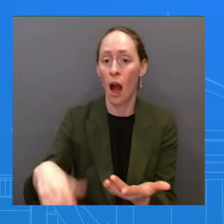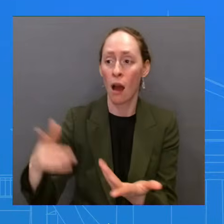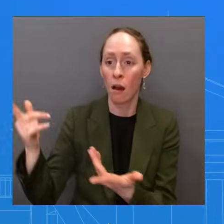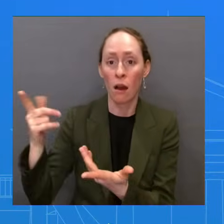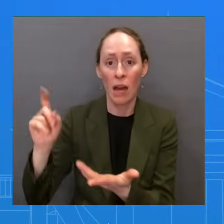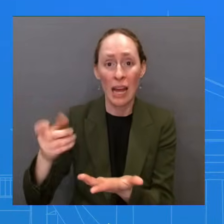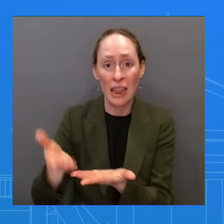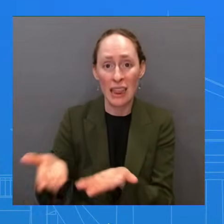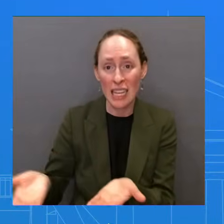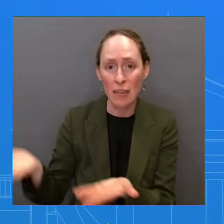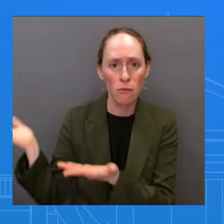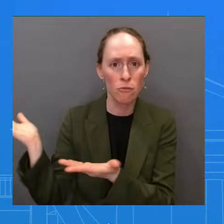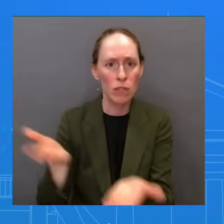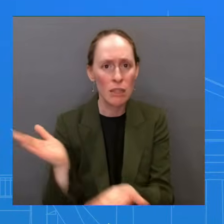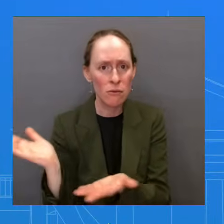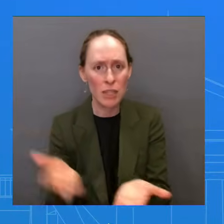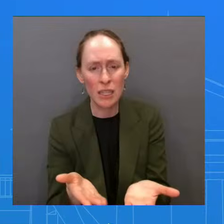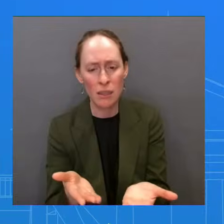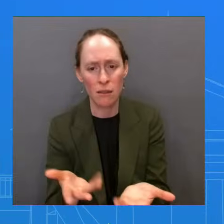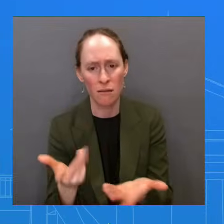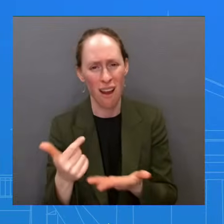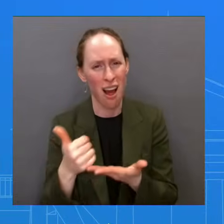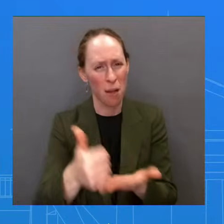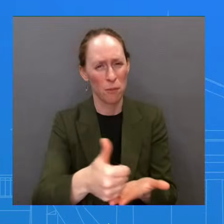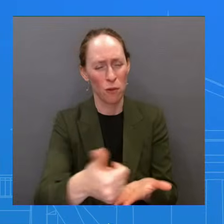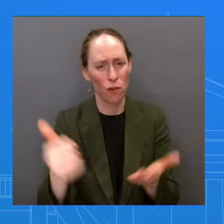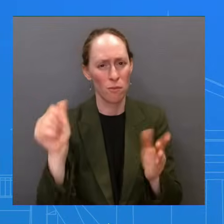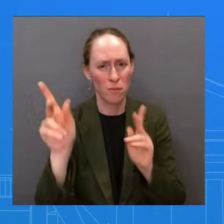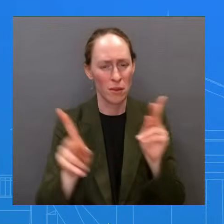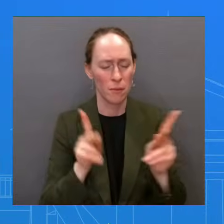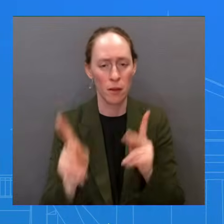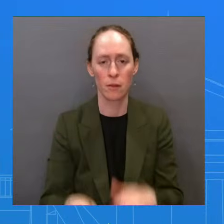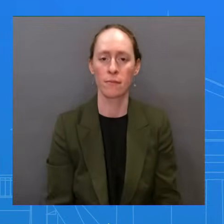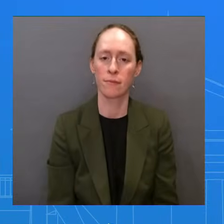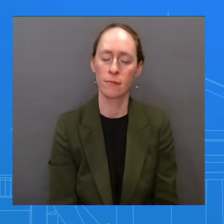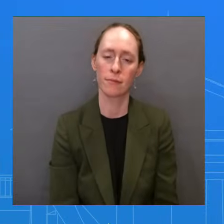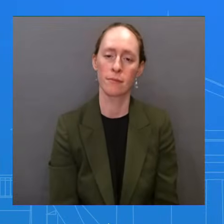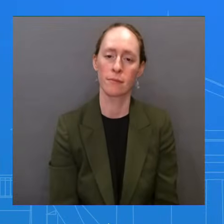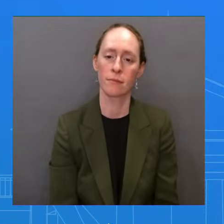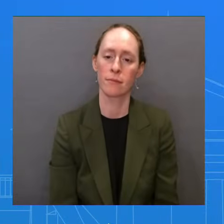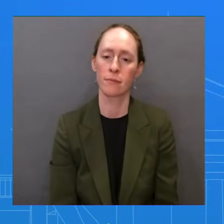of a Disaster Assistance Response Team -- DART, as it's also called -- to Nairobi, Kenya,